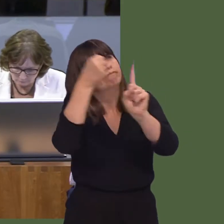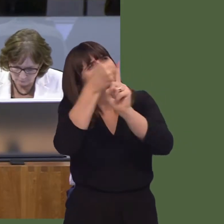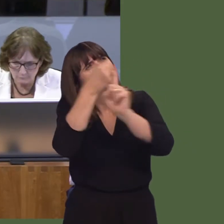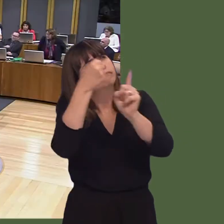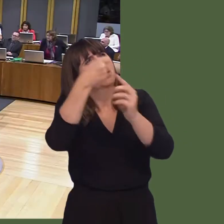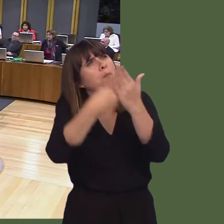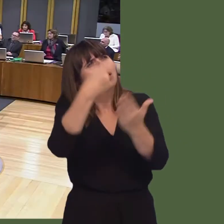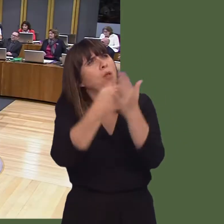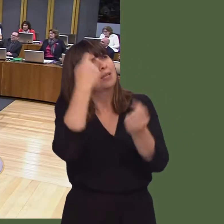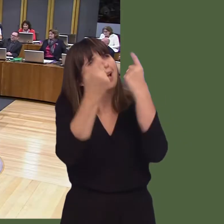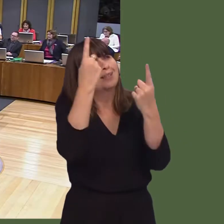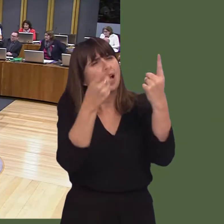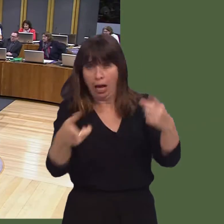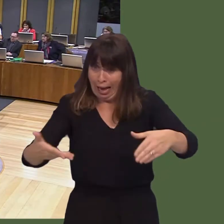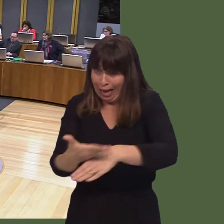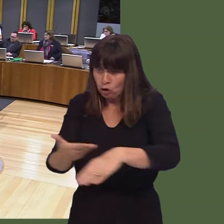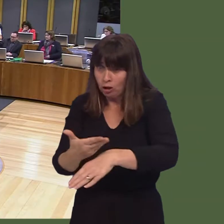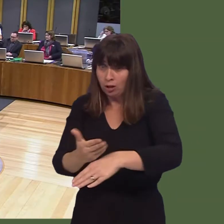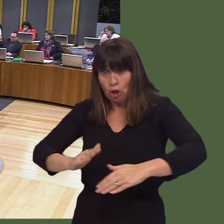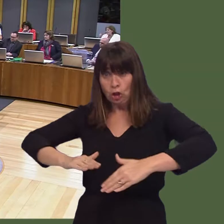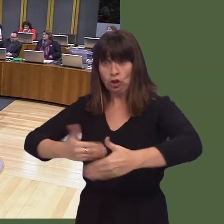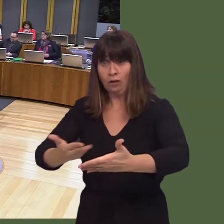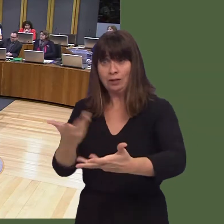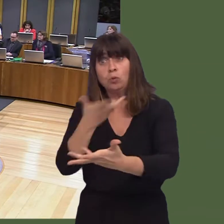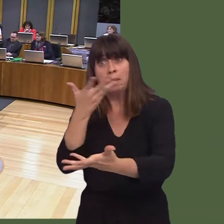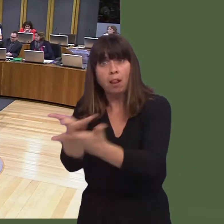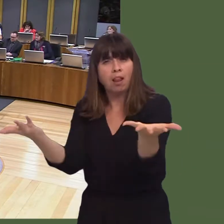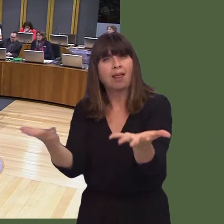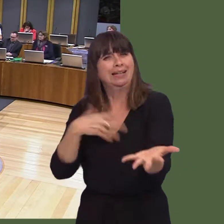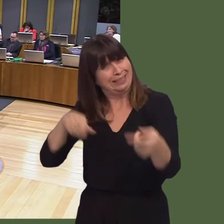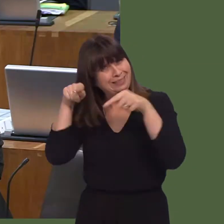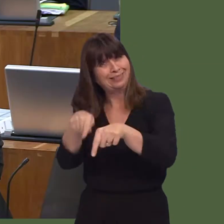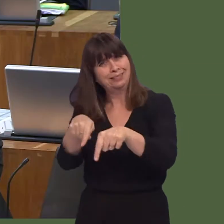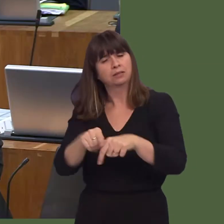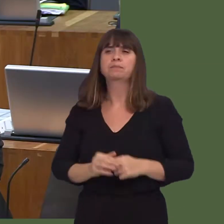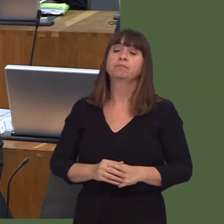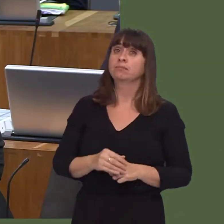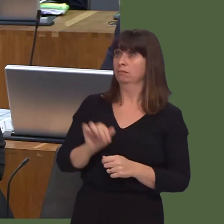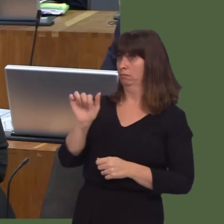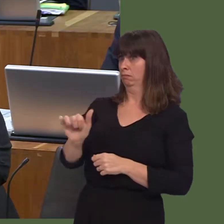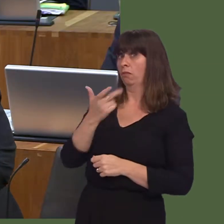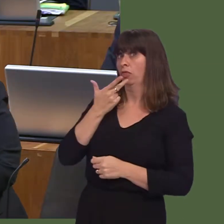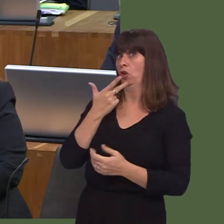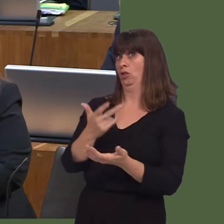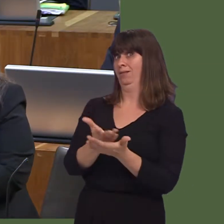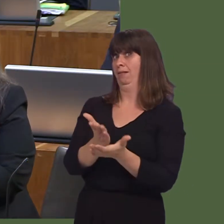Julie James AM: Yes, well, I very much agree with the Member that the third sector is very much part of this integrated plan.